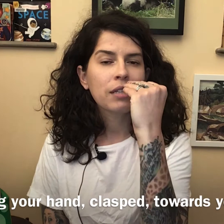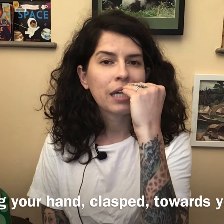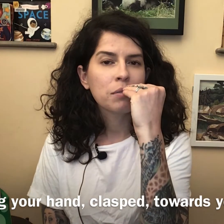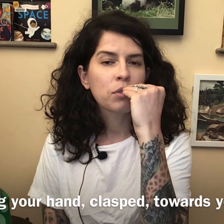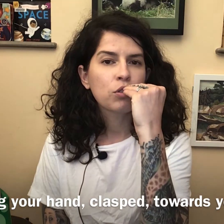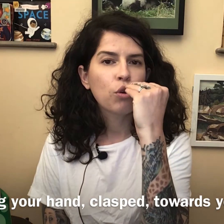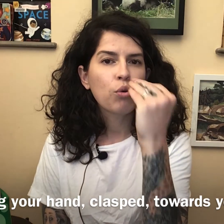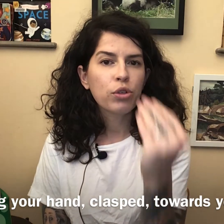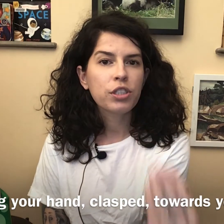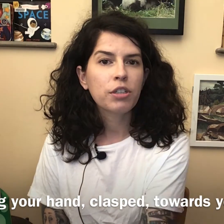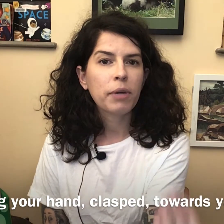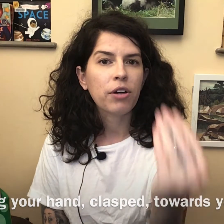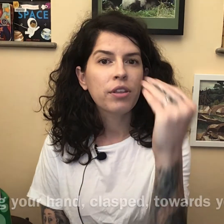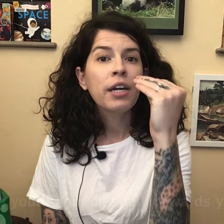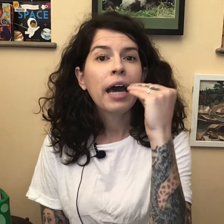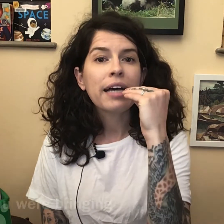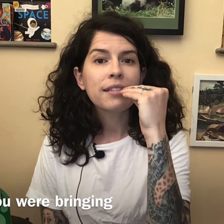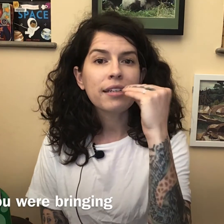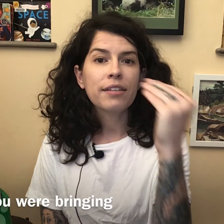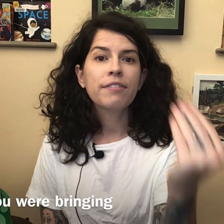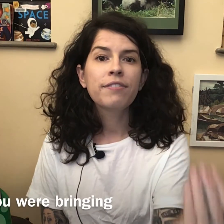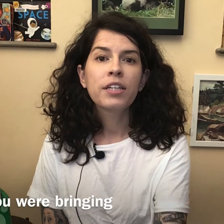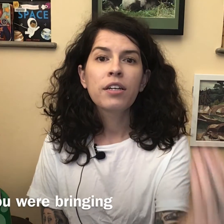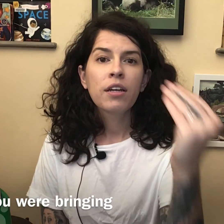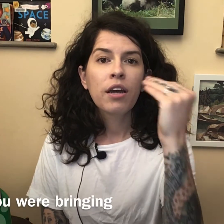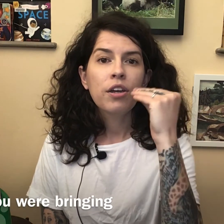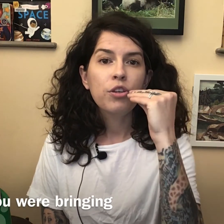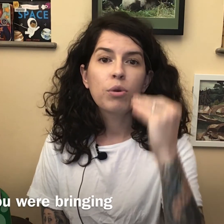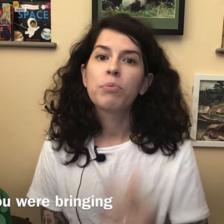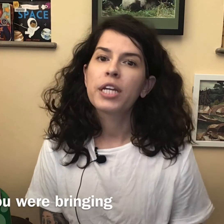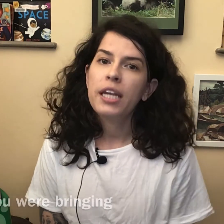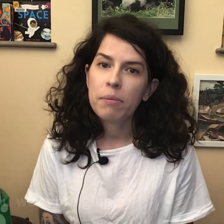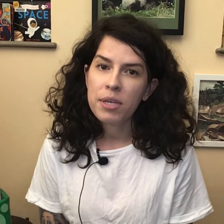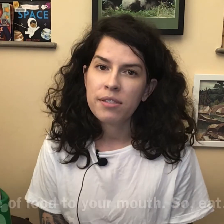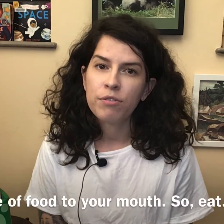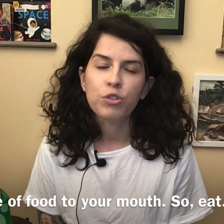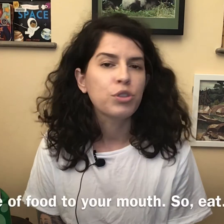clasped towards your mouth as if you were bringing a piece of food to